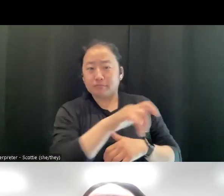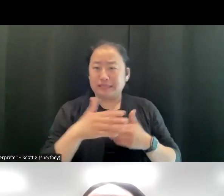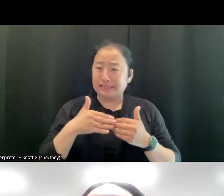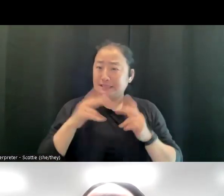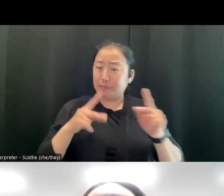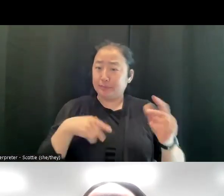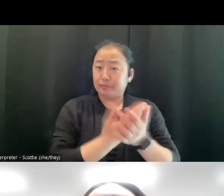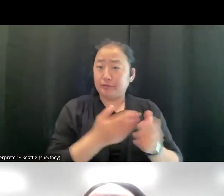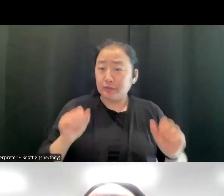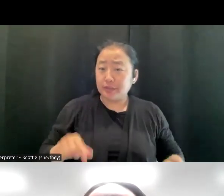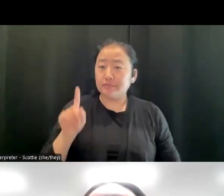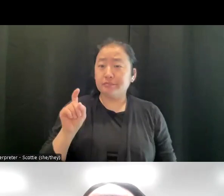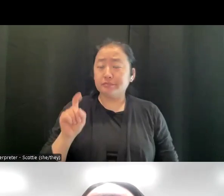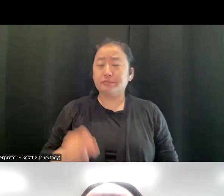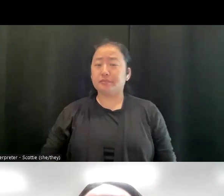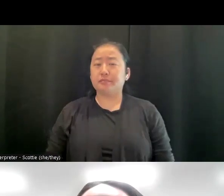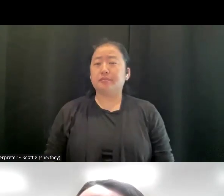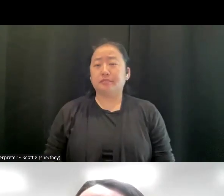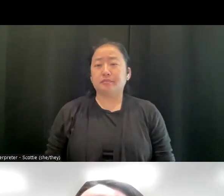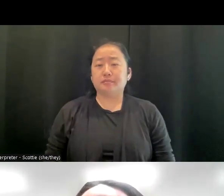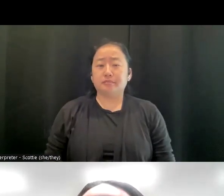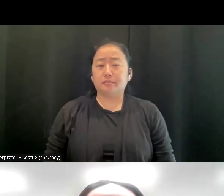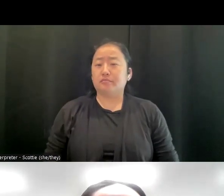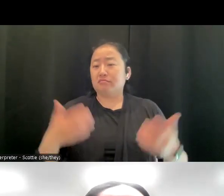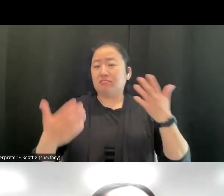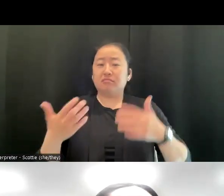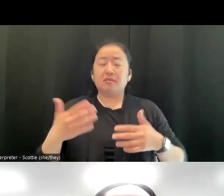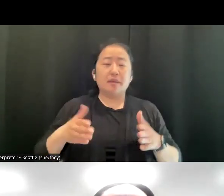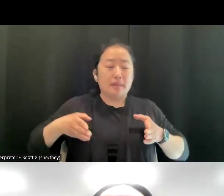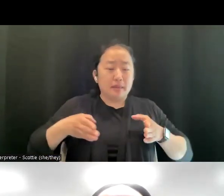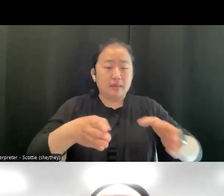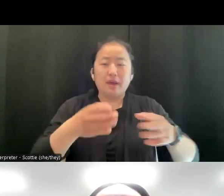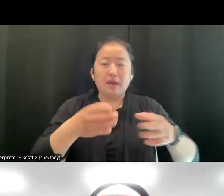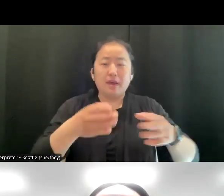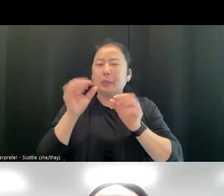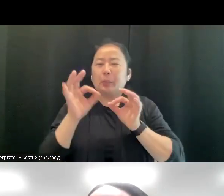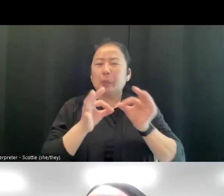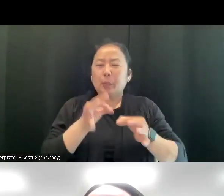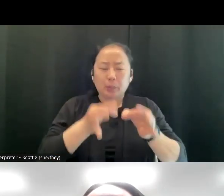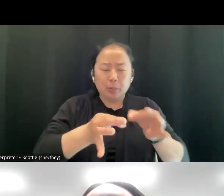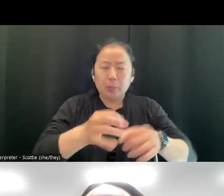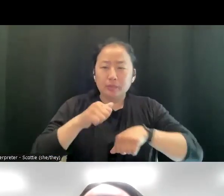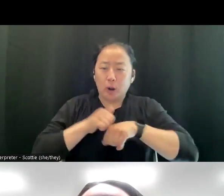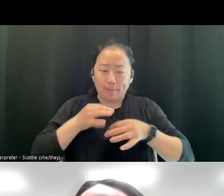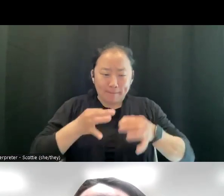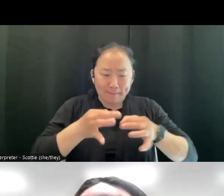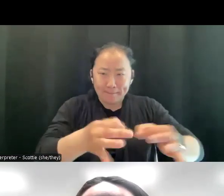Is it something that there's gravel in the pathway, if somebody is using a wheelchair.